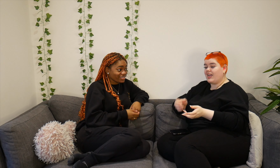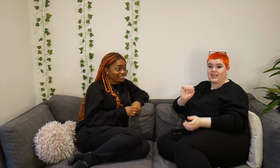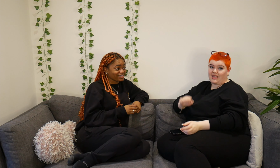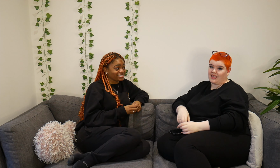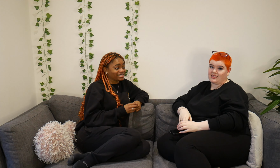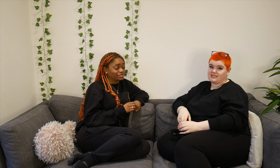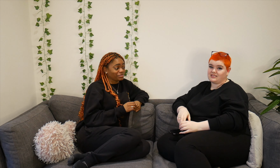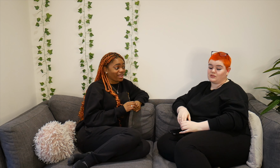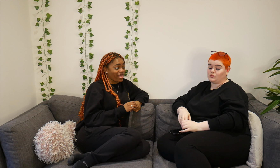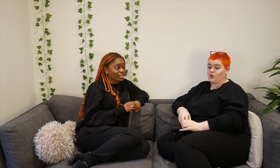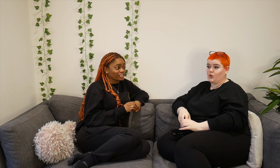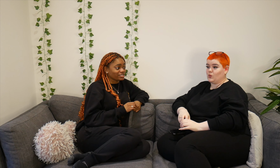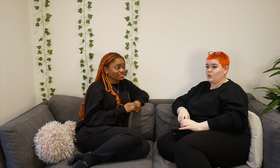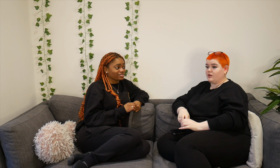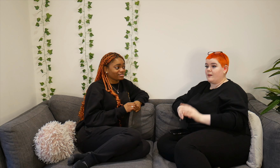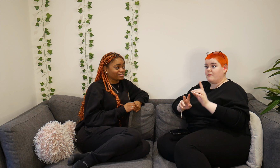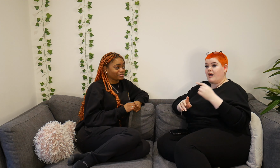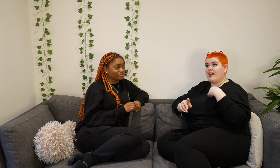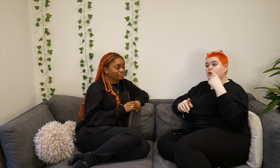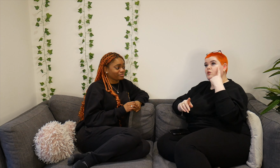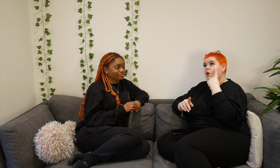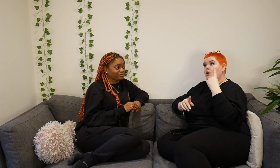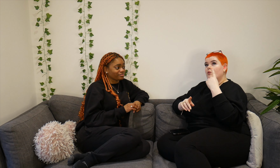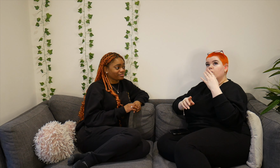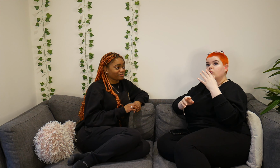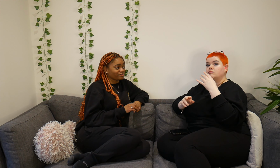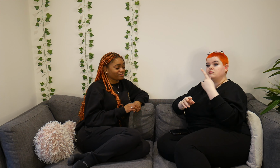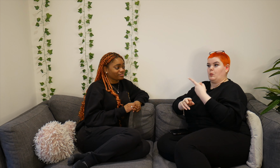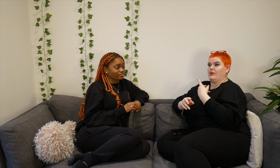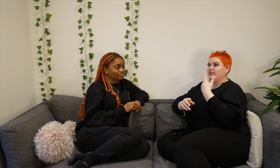Yeah! (it's been ages...) so… but, I know,